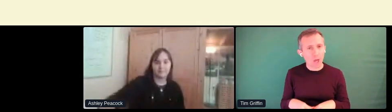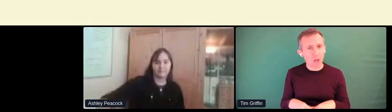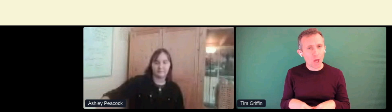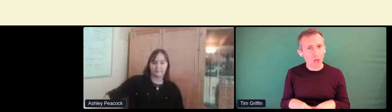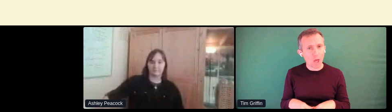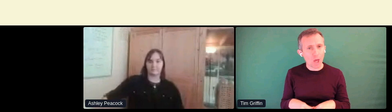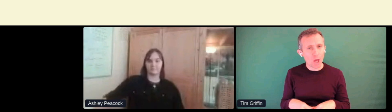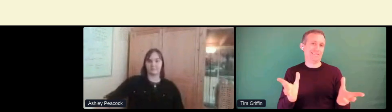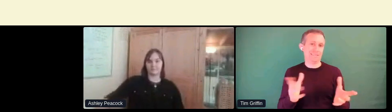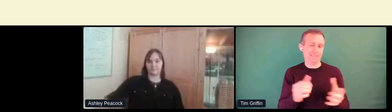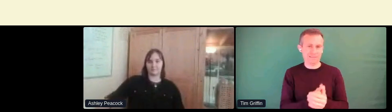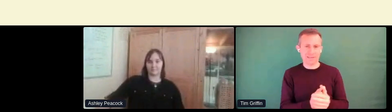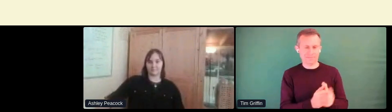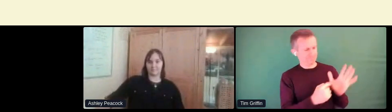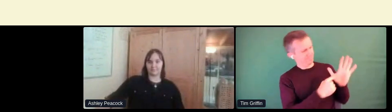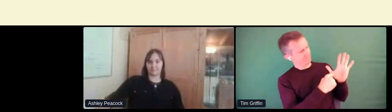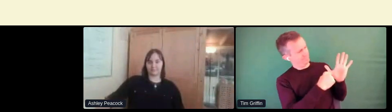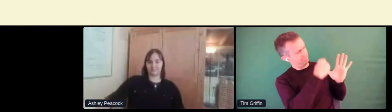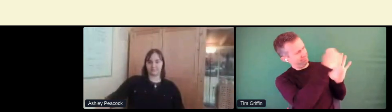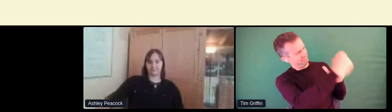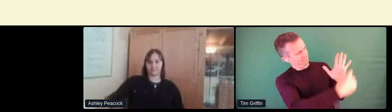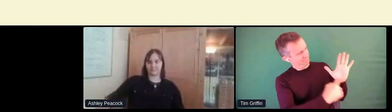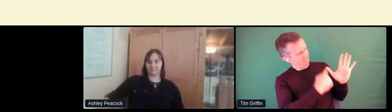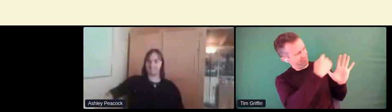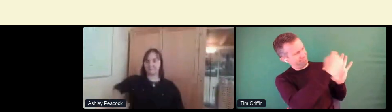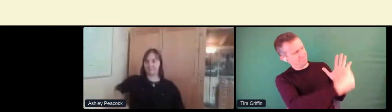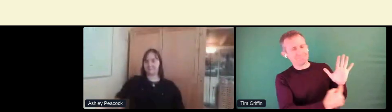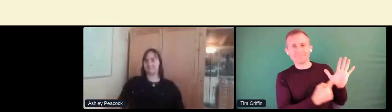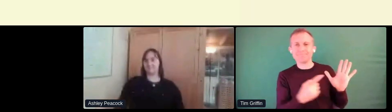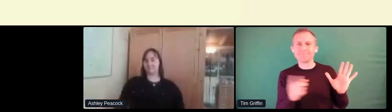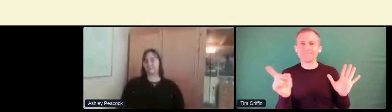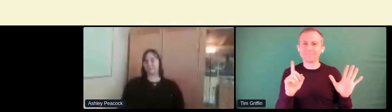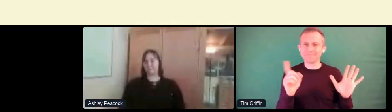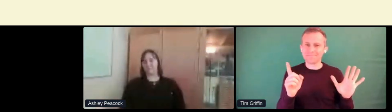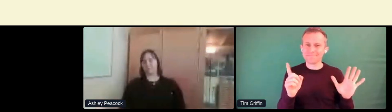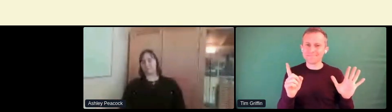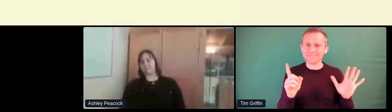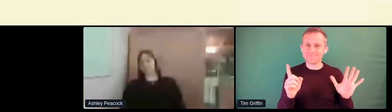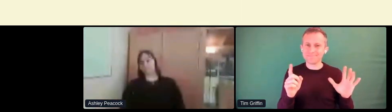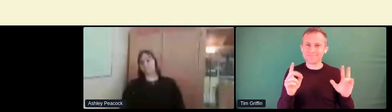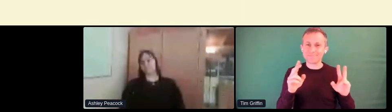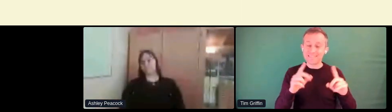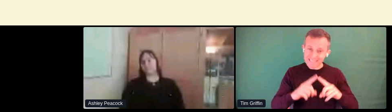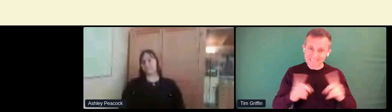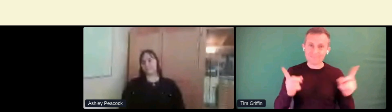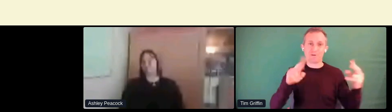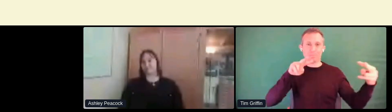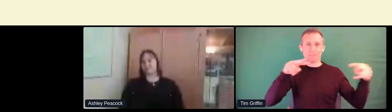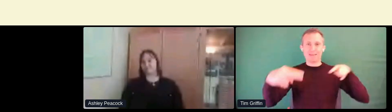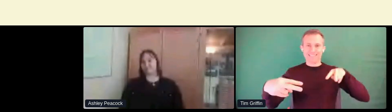like this diagram because it it kind of gives a different view on the the typical linear scale